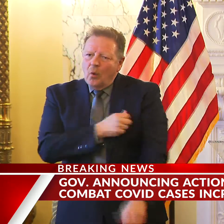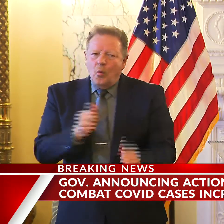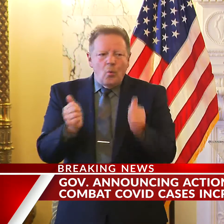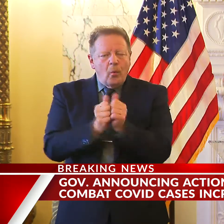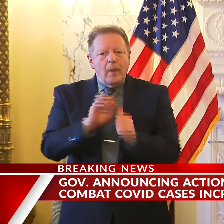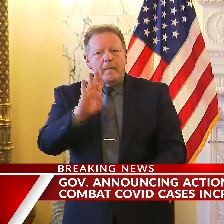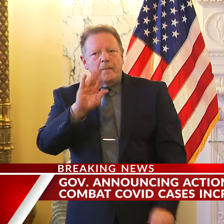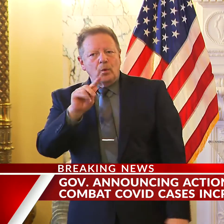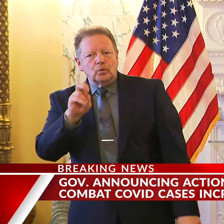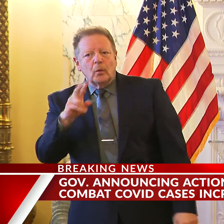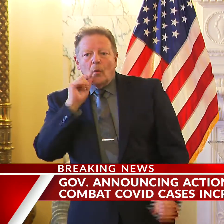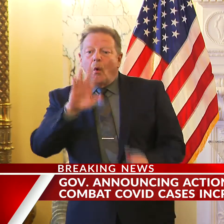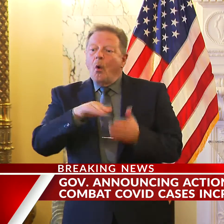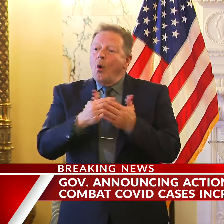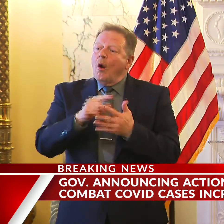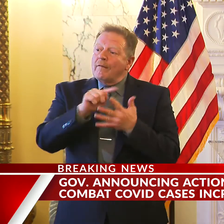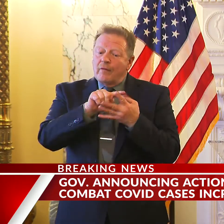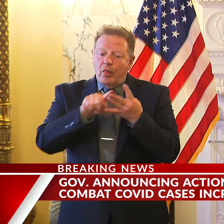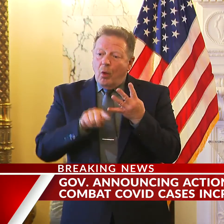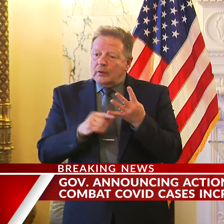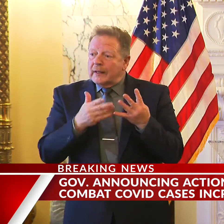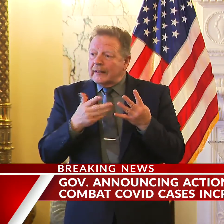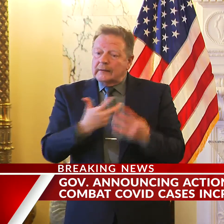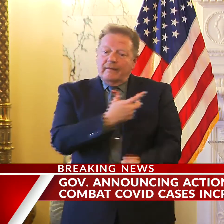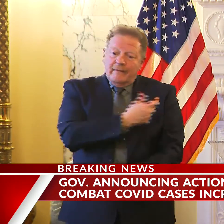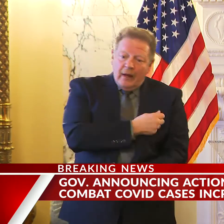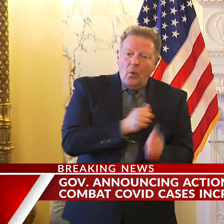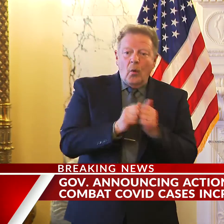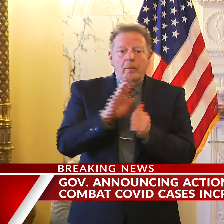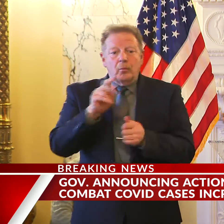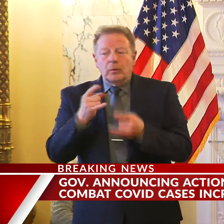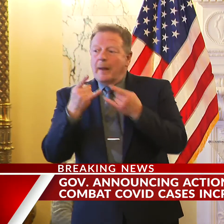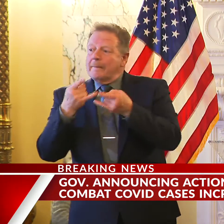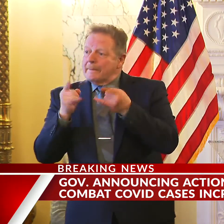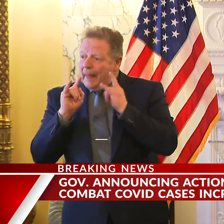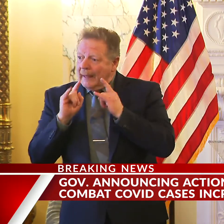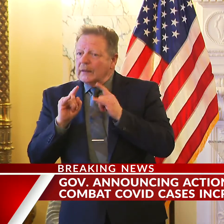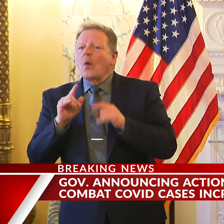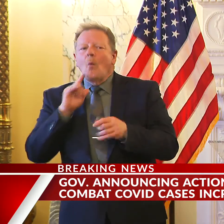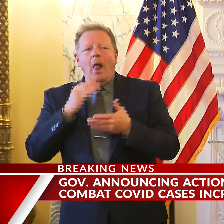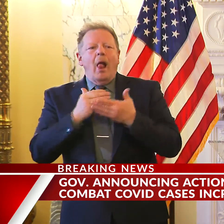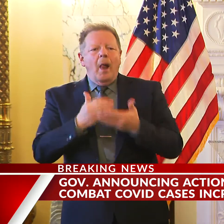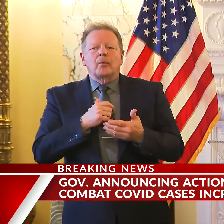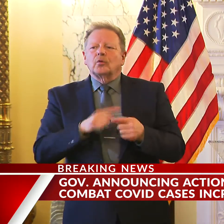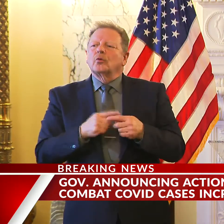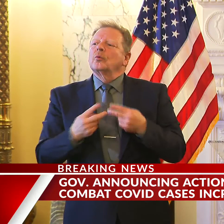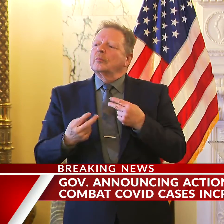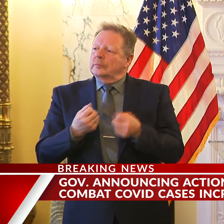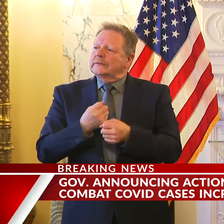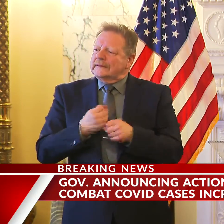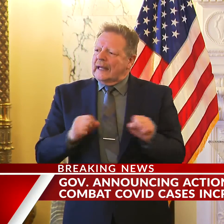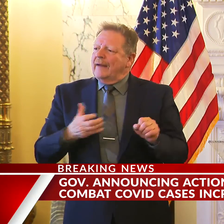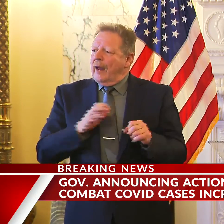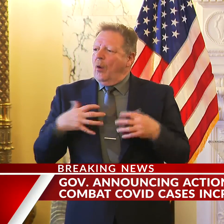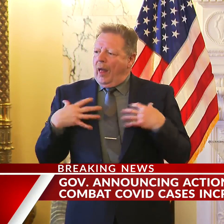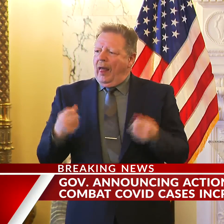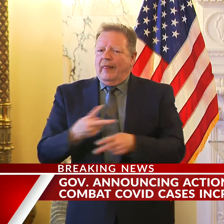MAKE SURE EVERYONE IS WEARING A MASK. MAKE SURE THAT YOU'RE GETTING FULLY VACCINATED WITH THE BOOSTER BECAUSE ALL OF THOSE COMPONENTS.